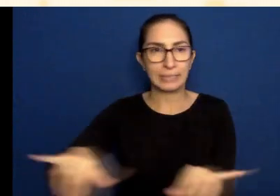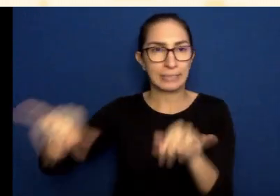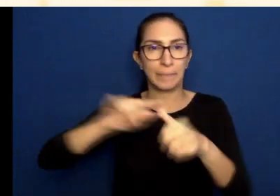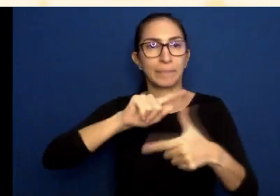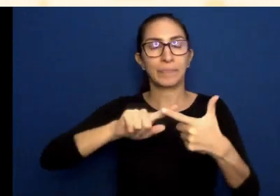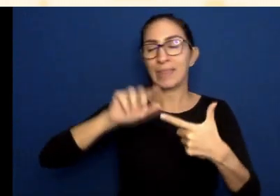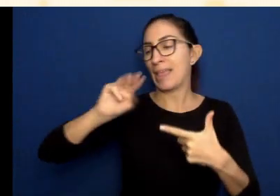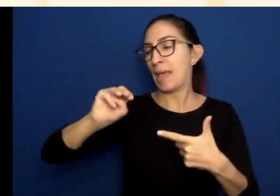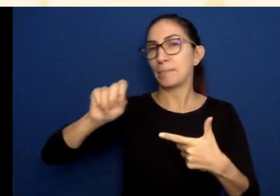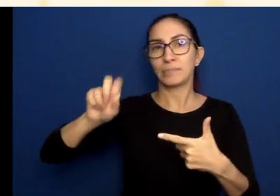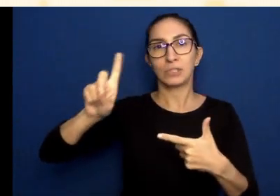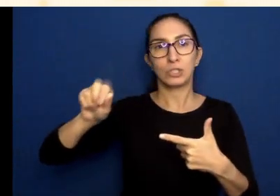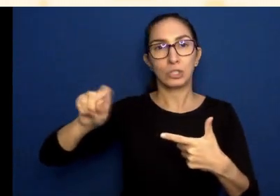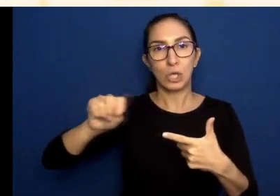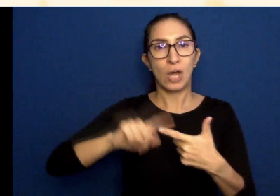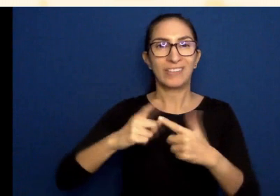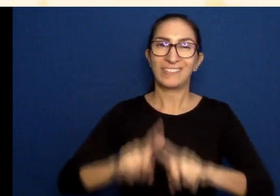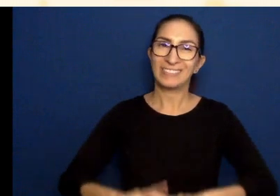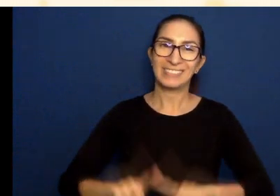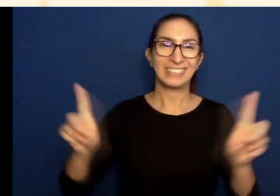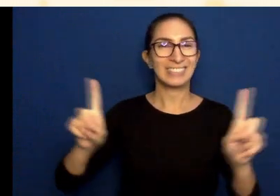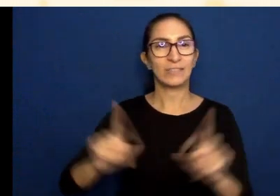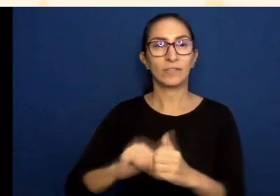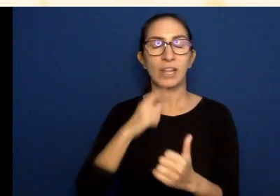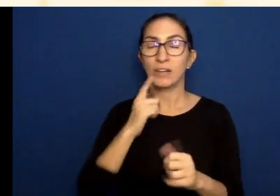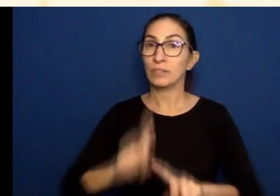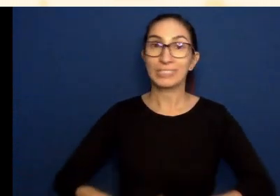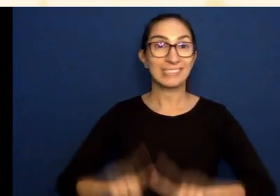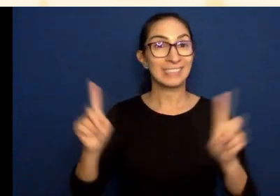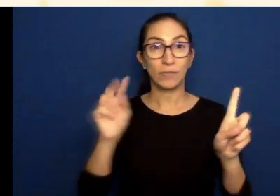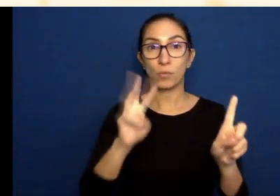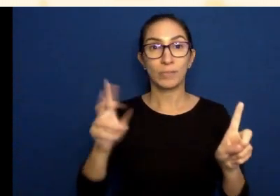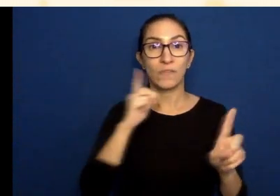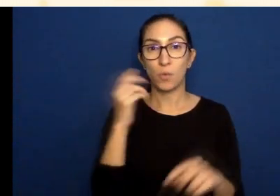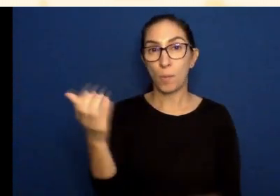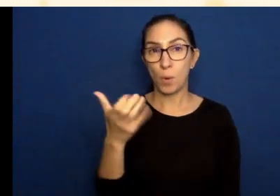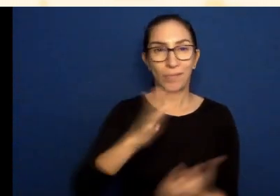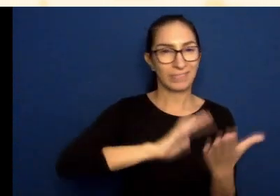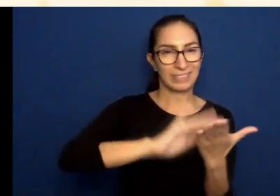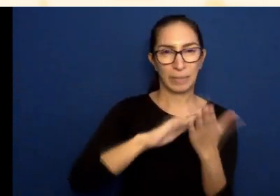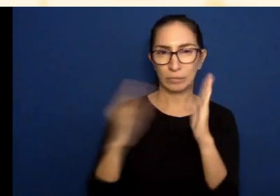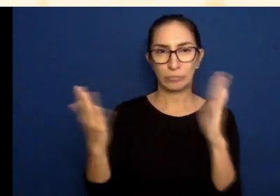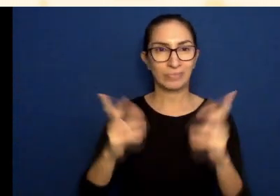So a desktop website is one that has only one display, whether viewed on desktop or mobile or tablet device.